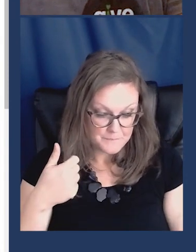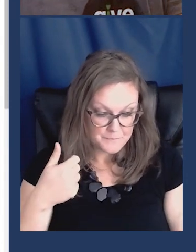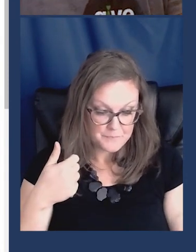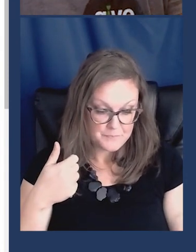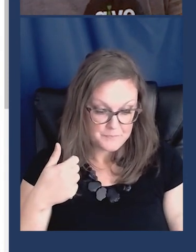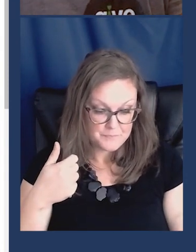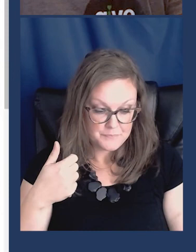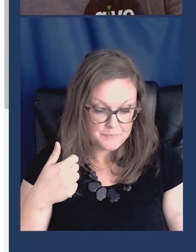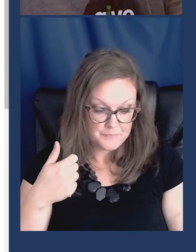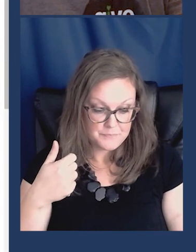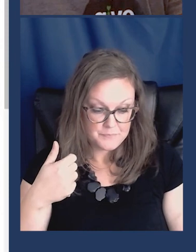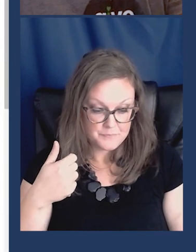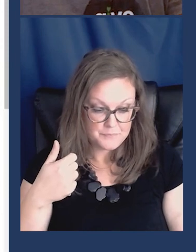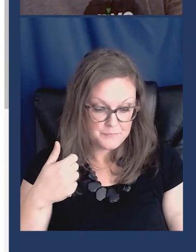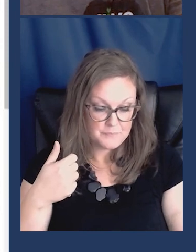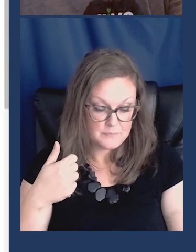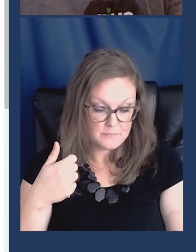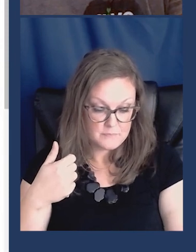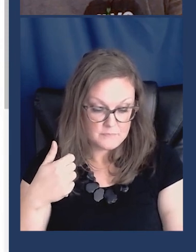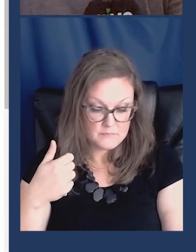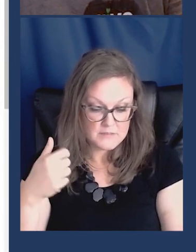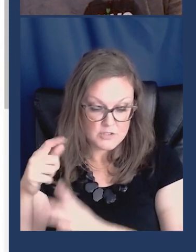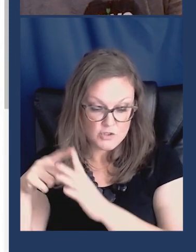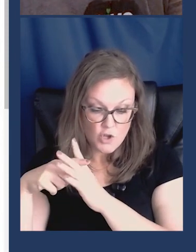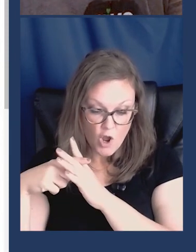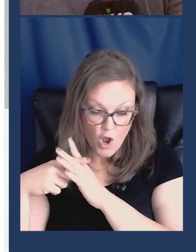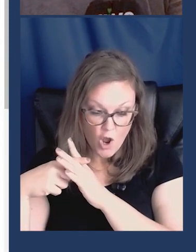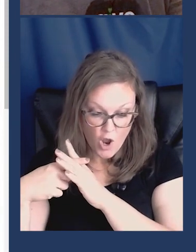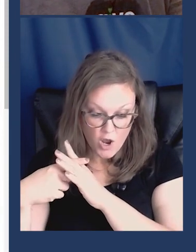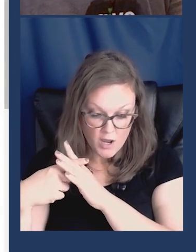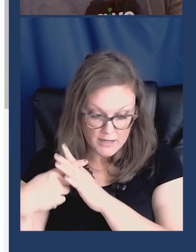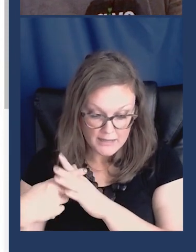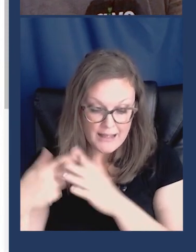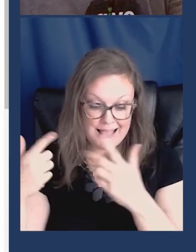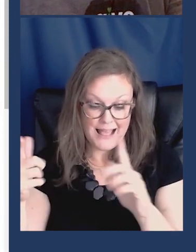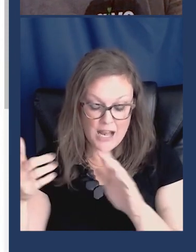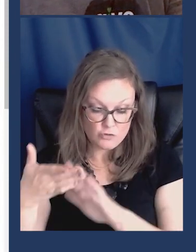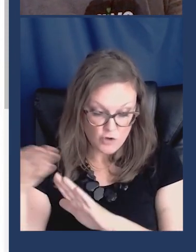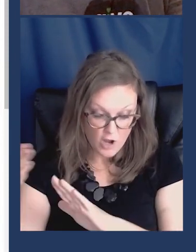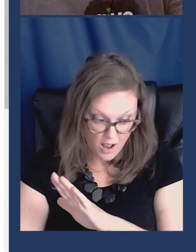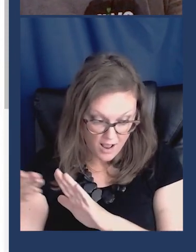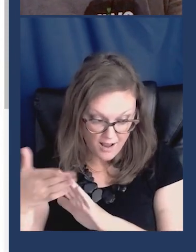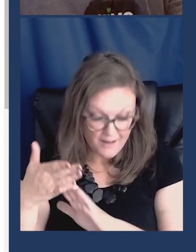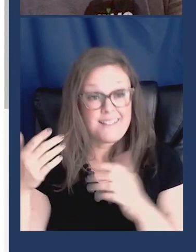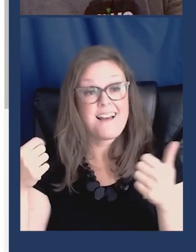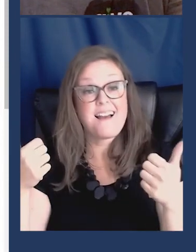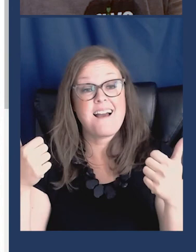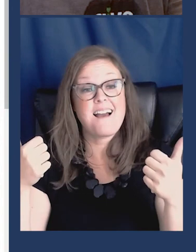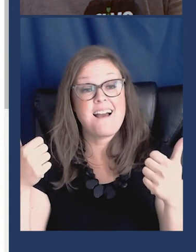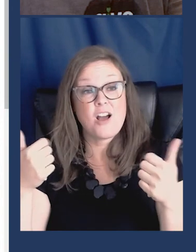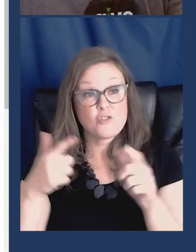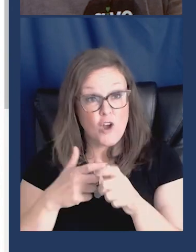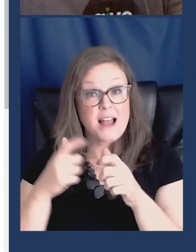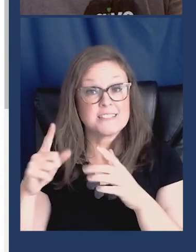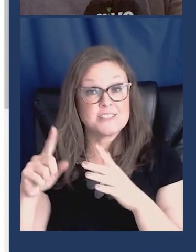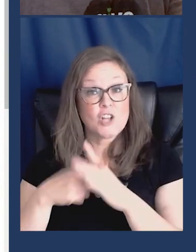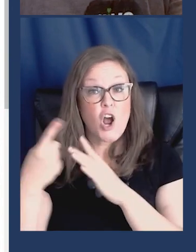Events flowing and we hit run. There we go. run started, right? All right. So, yeah.